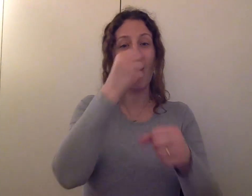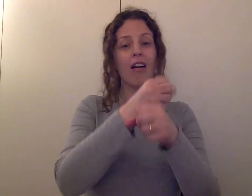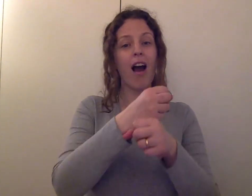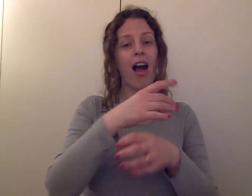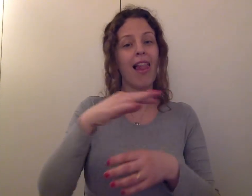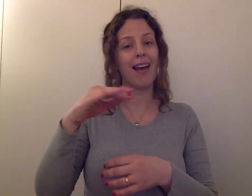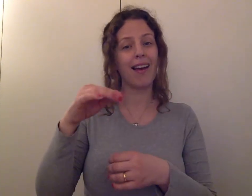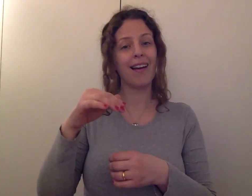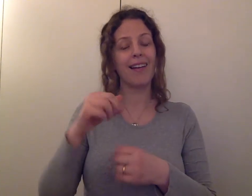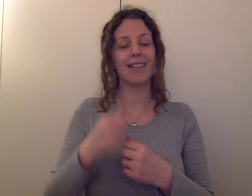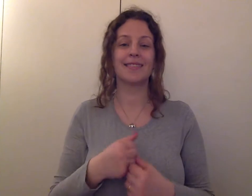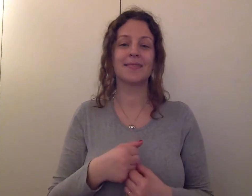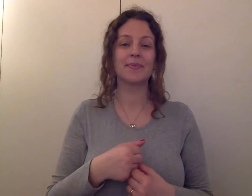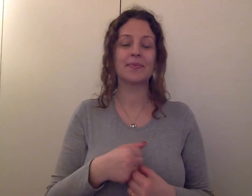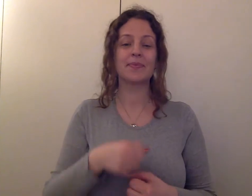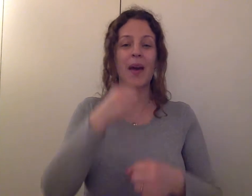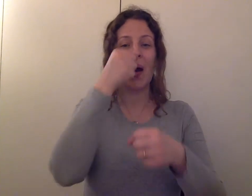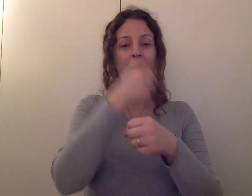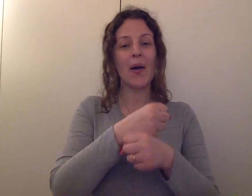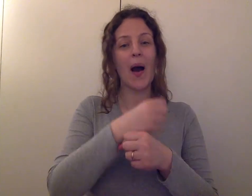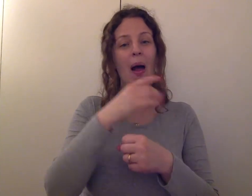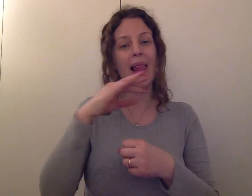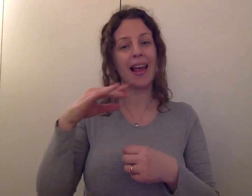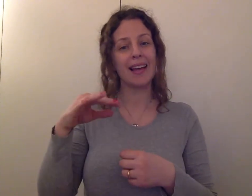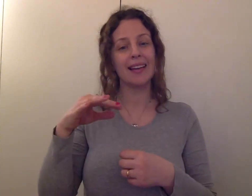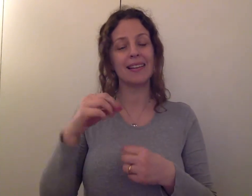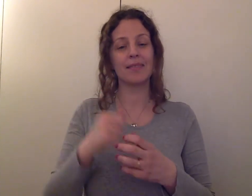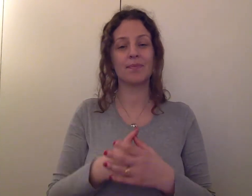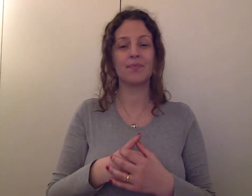GARLIC